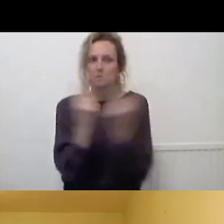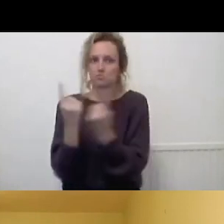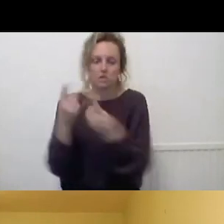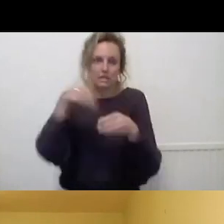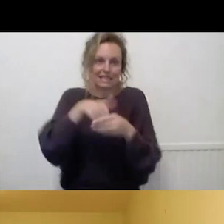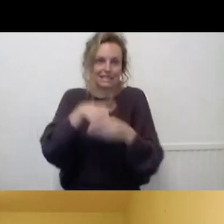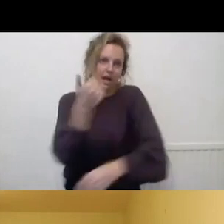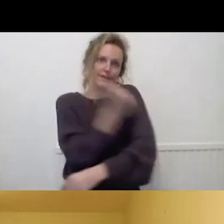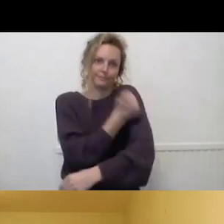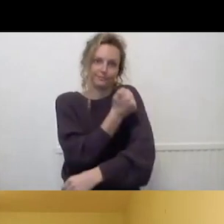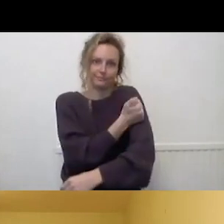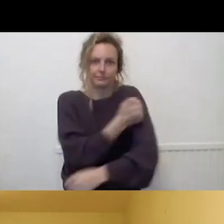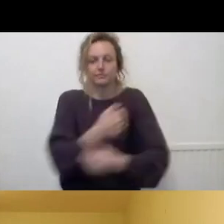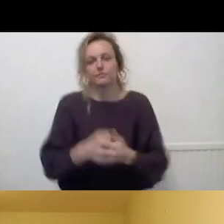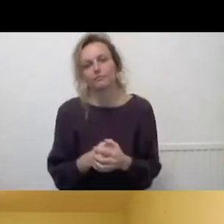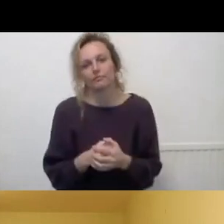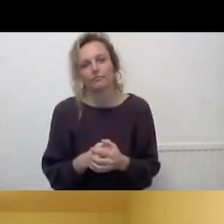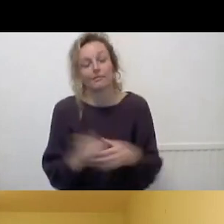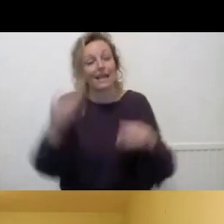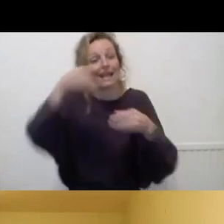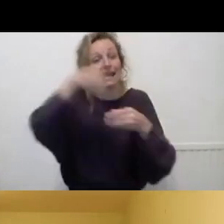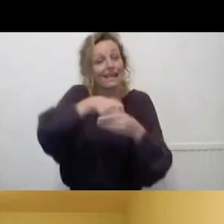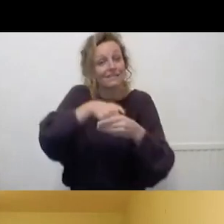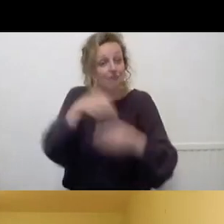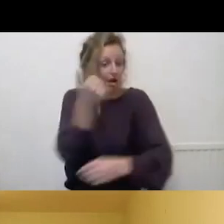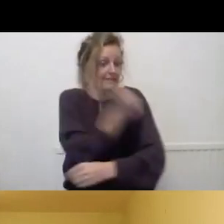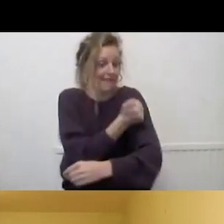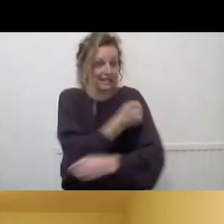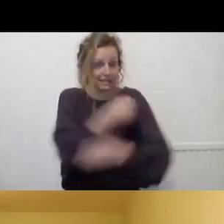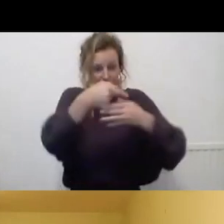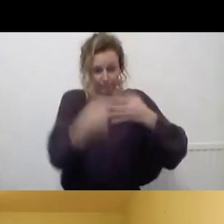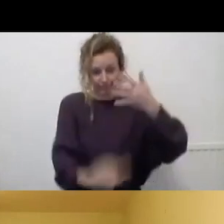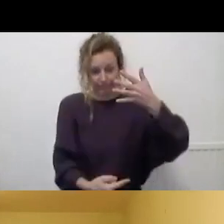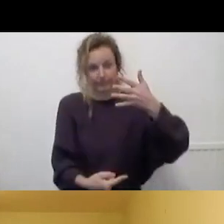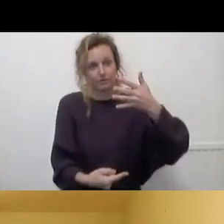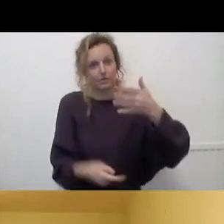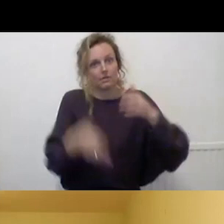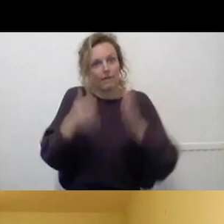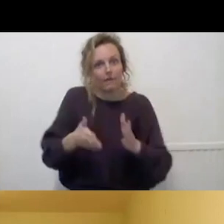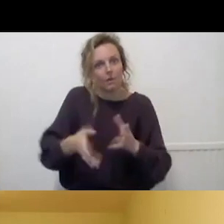actually contained in the vaccine. Now this is not a list for anyone to learn. But it's just to show